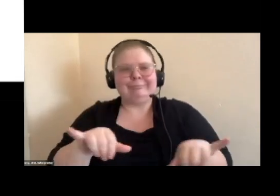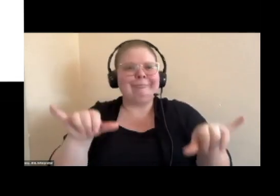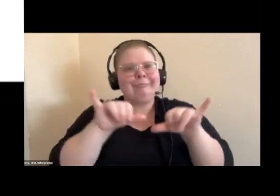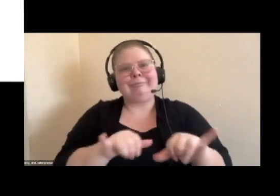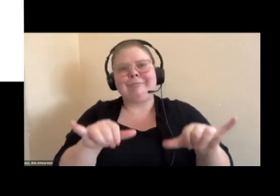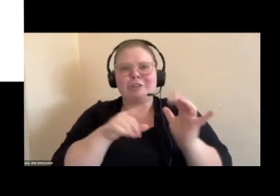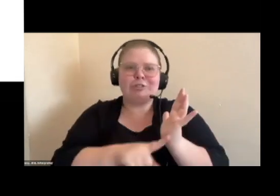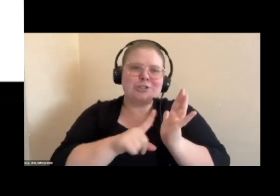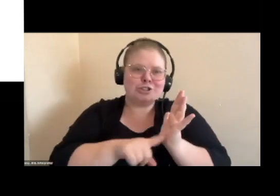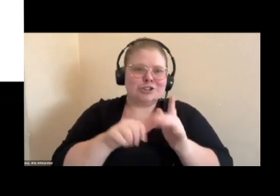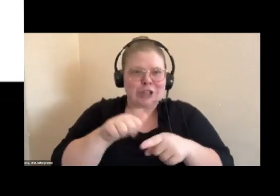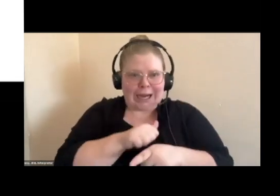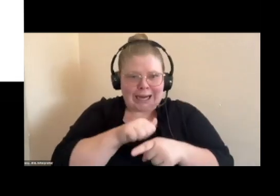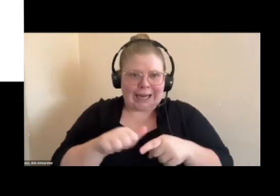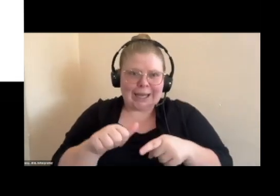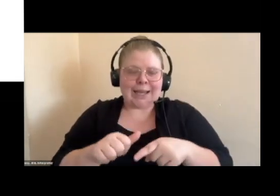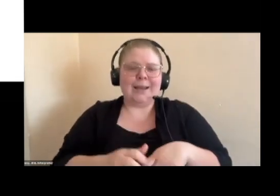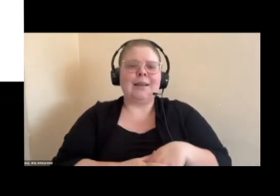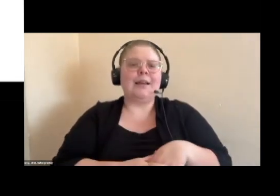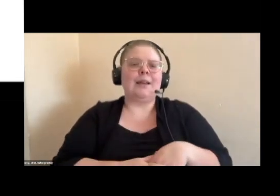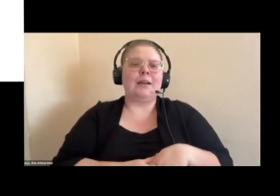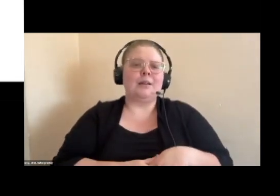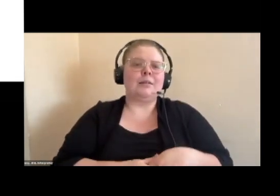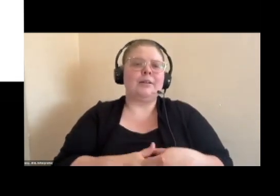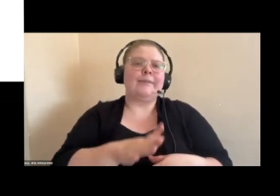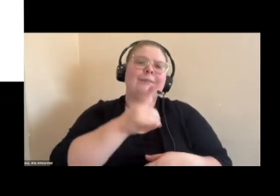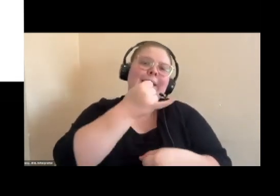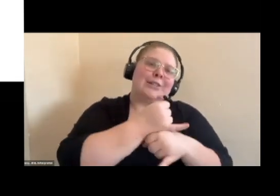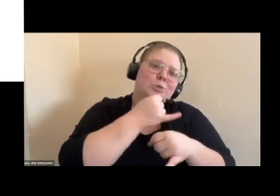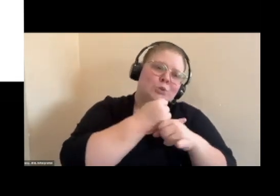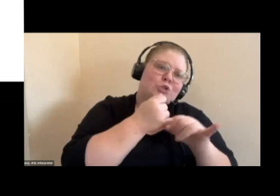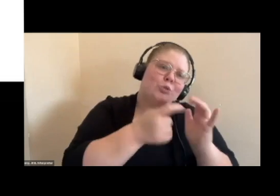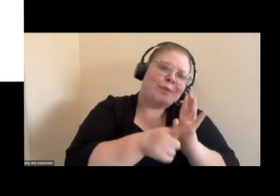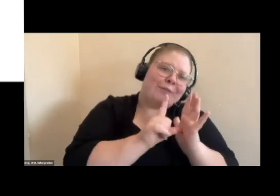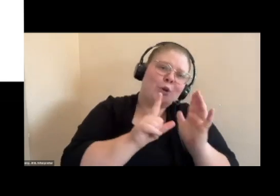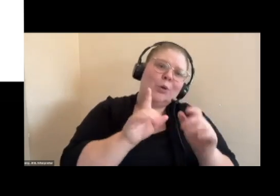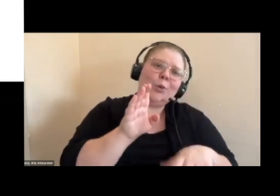of institutional review board certification